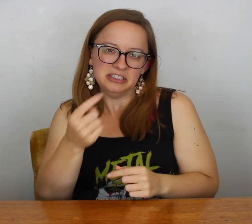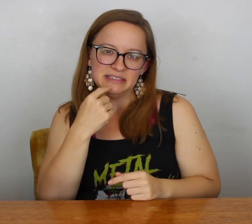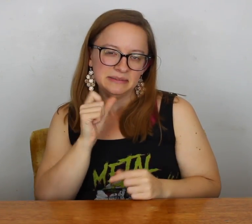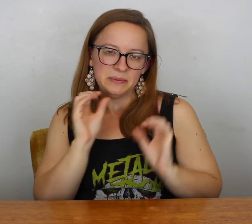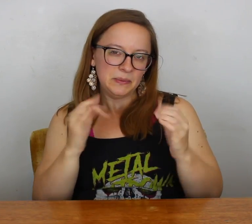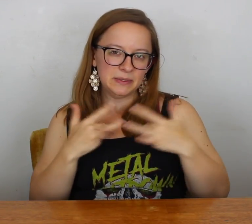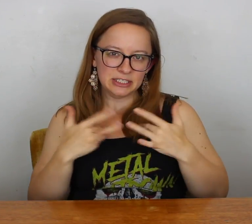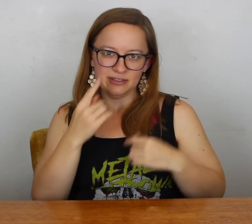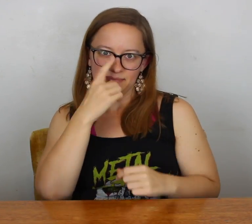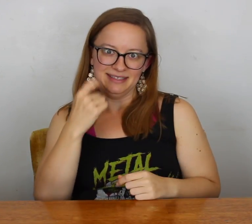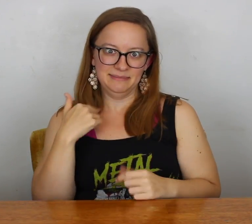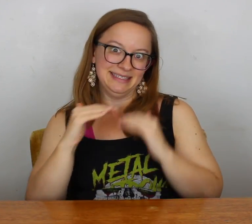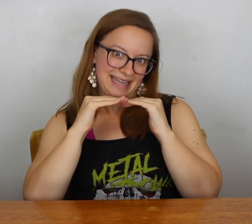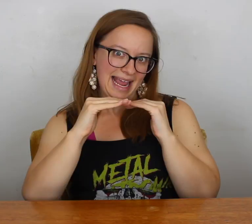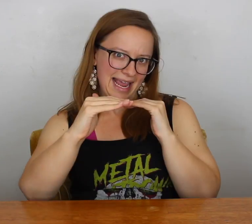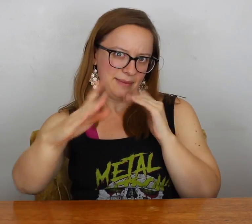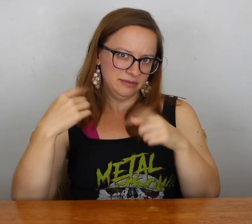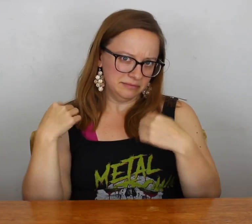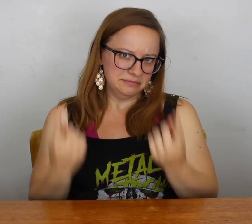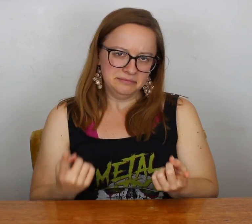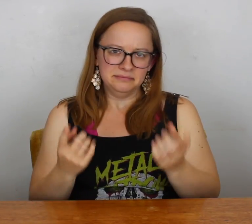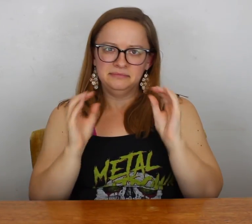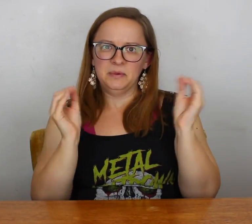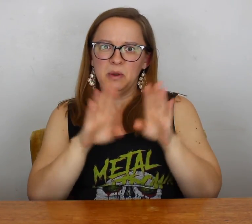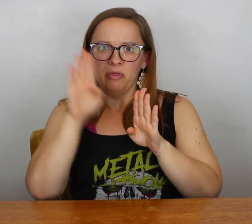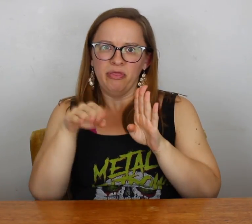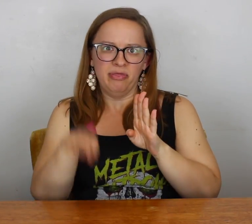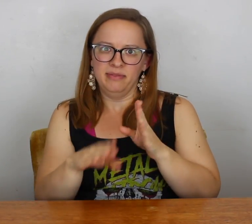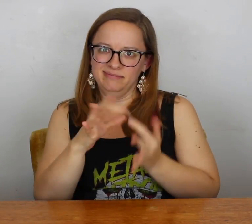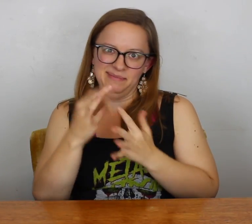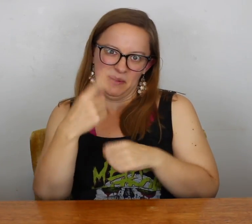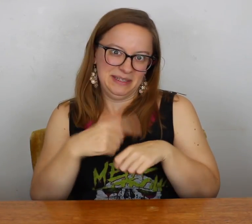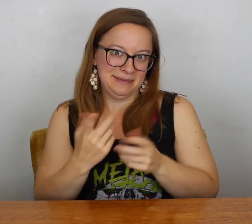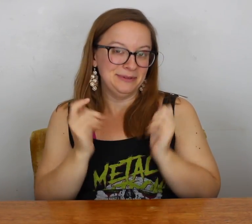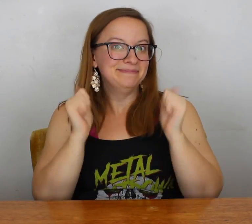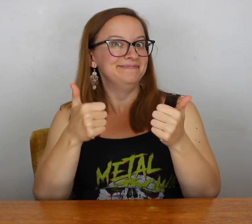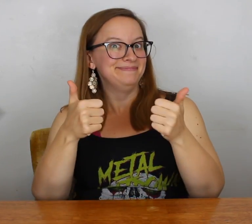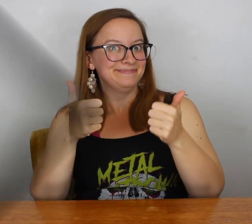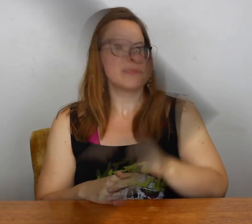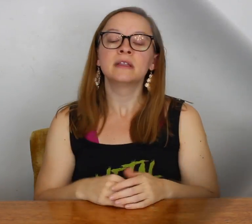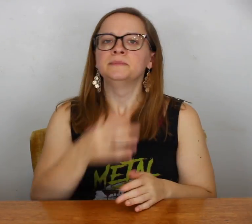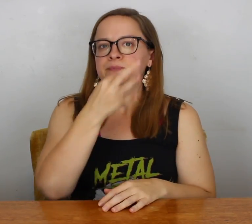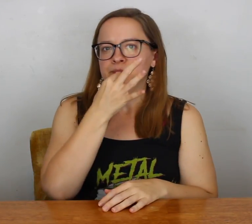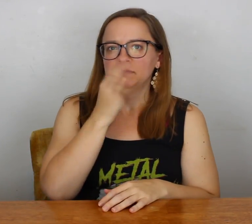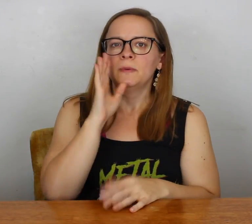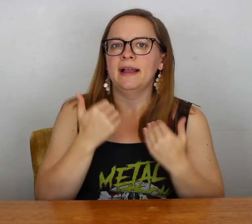but she's not concerned or anything because it's been stable. No really change except that one time, so that's awesome!